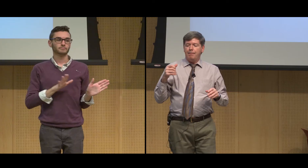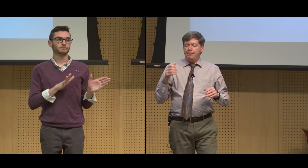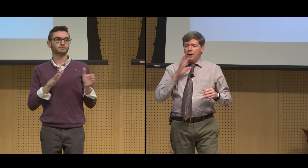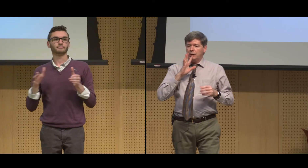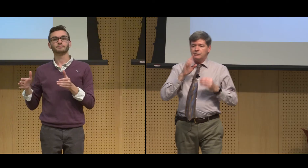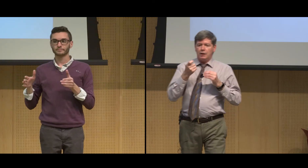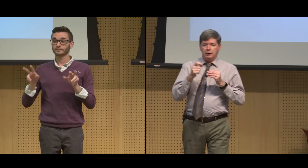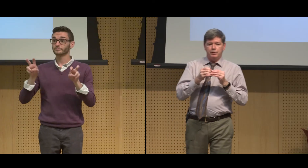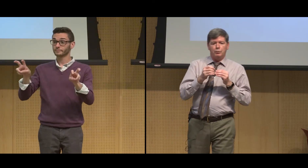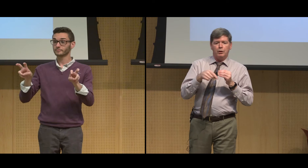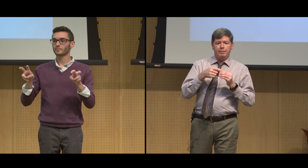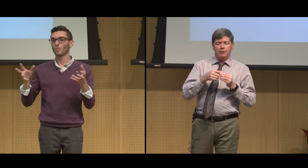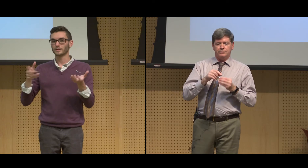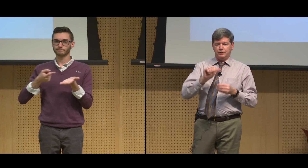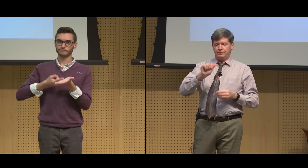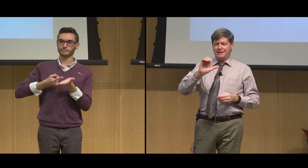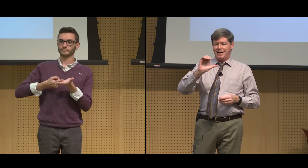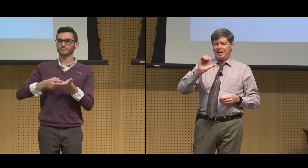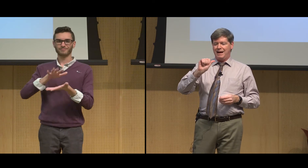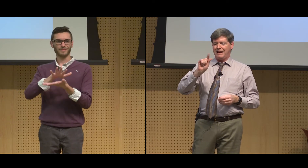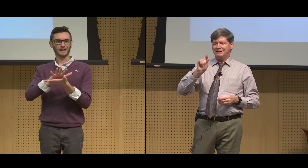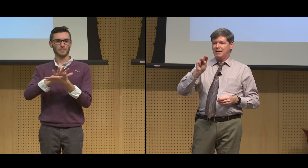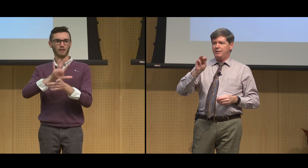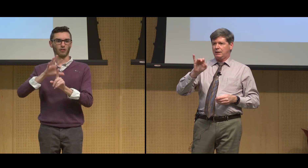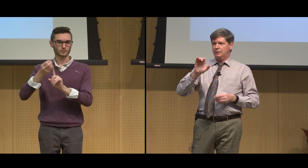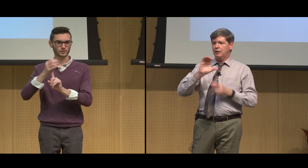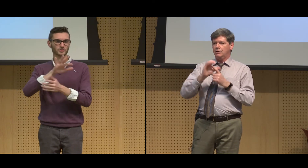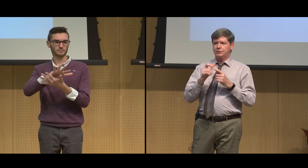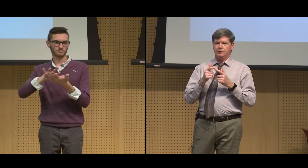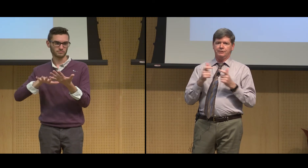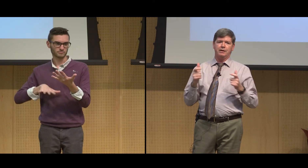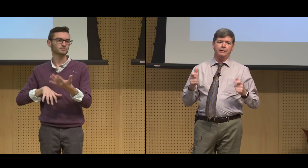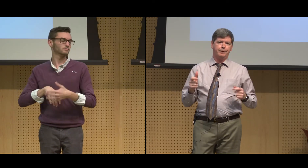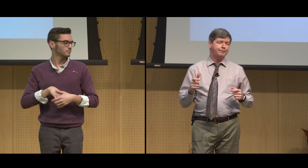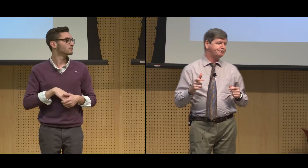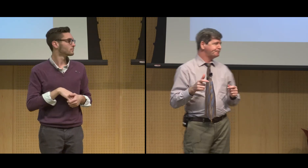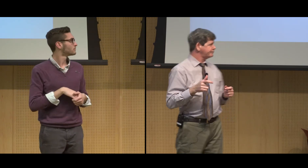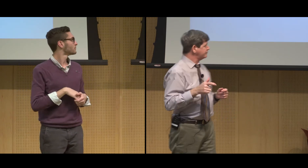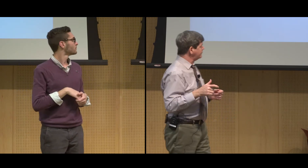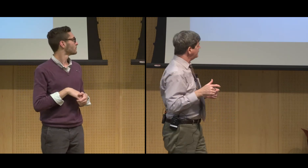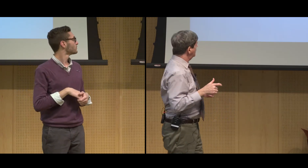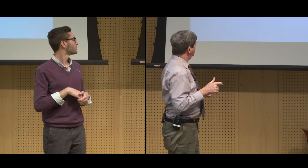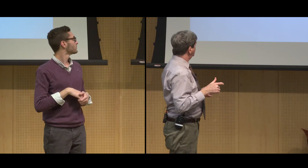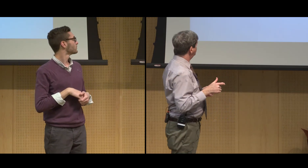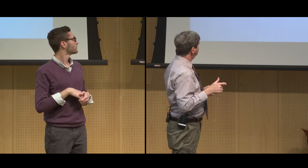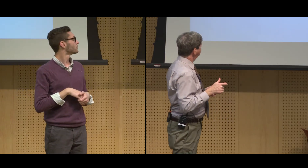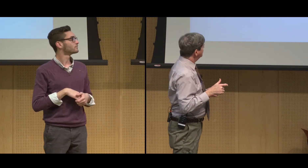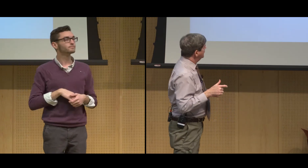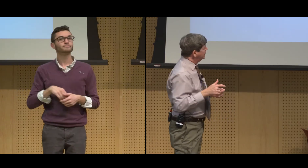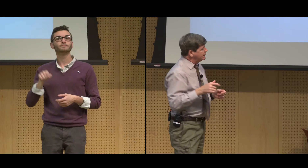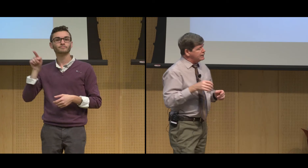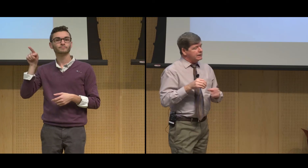So, um, now I'm gonna talk a little bit more about sort of the academic culture, et cetera.